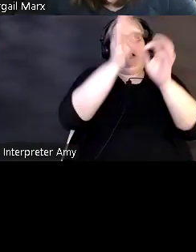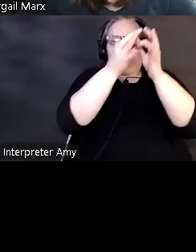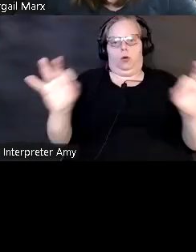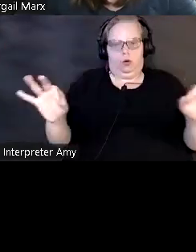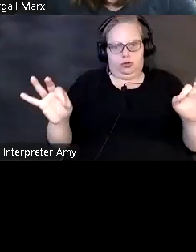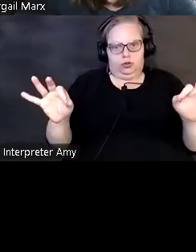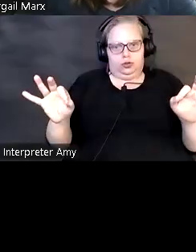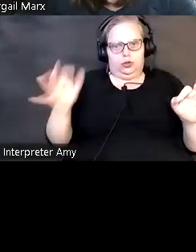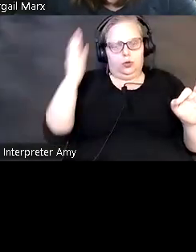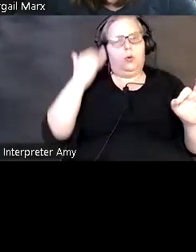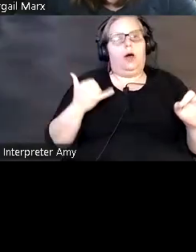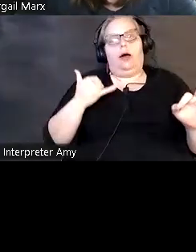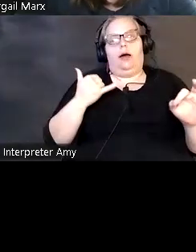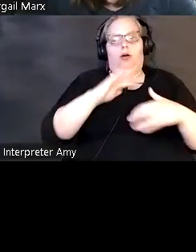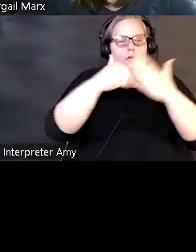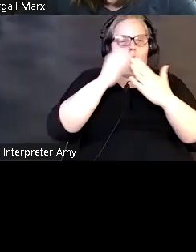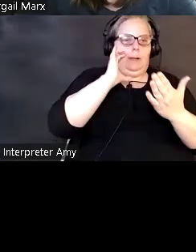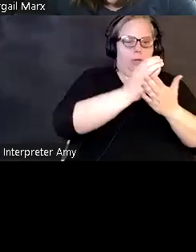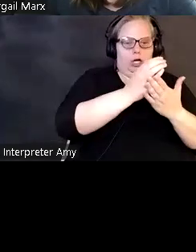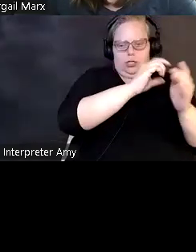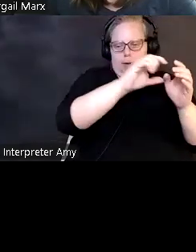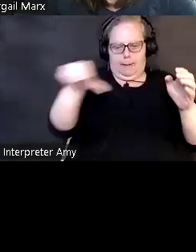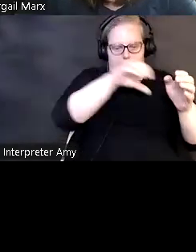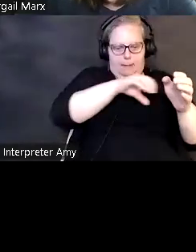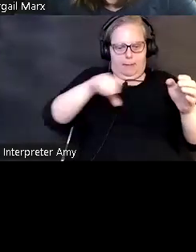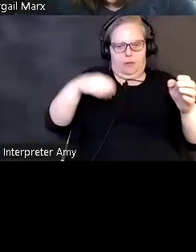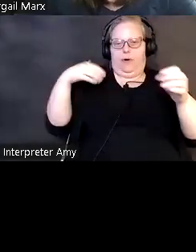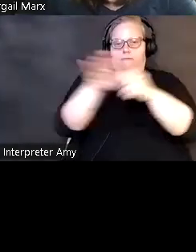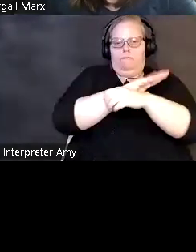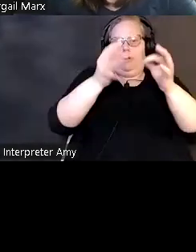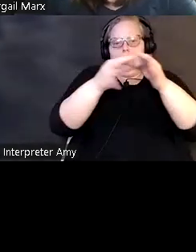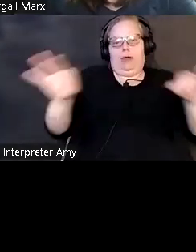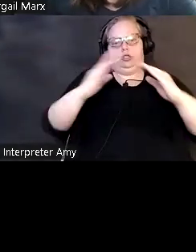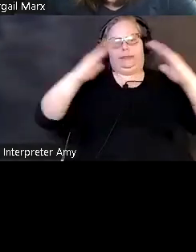all those pictures, you have a full language system, you know, you're now into your verbs,